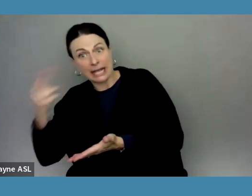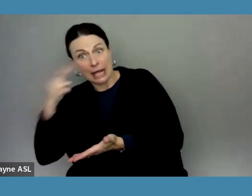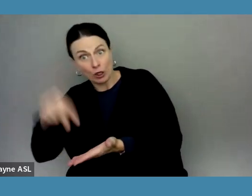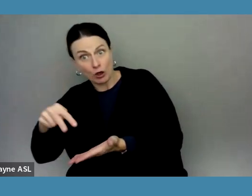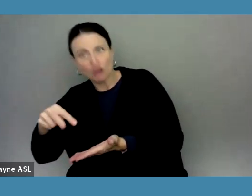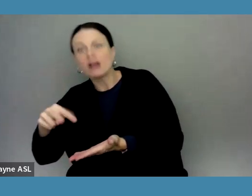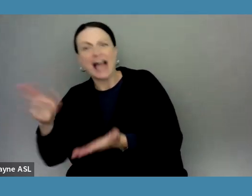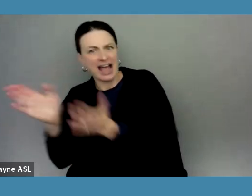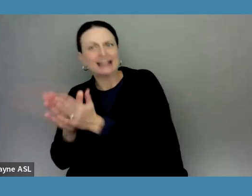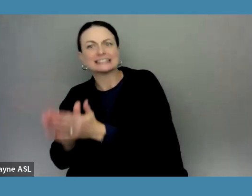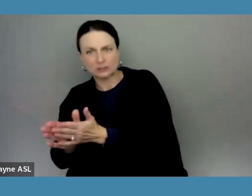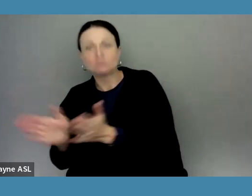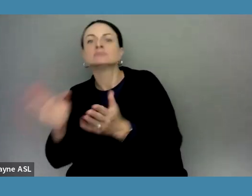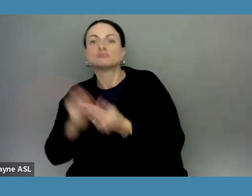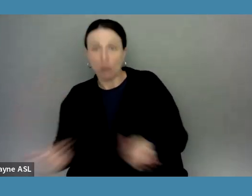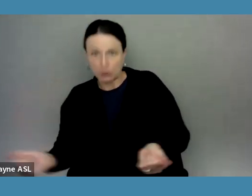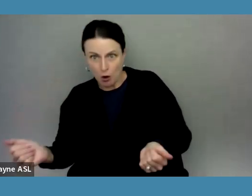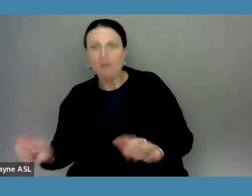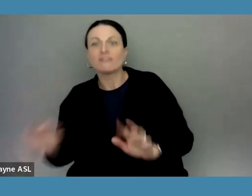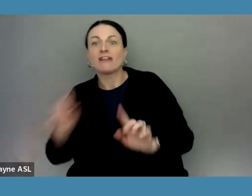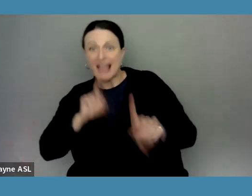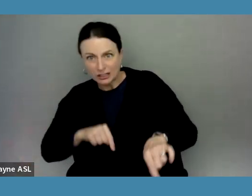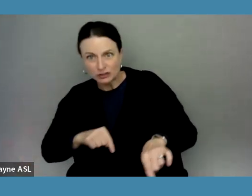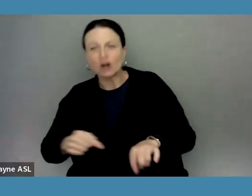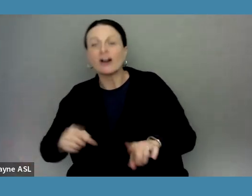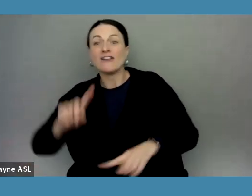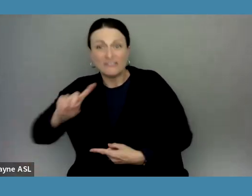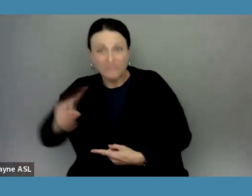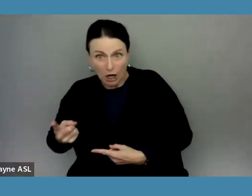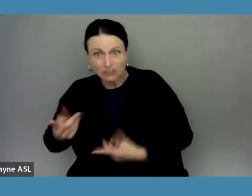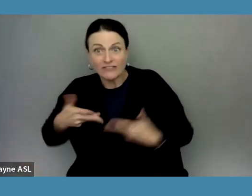before requesting a fair hearing in those circumstances.